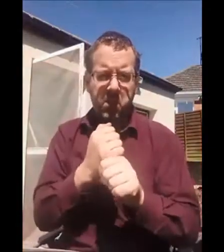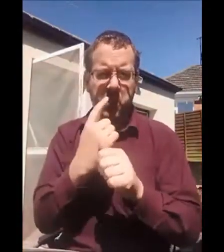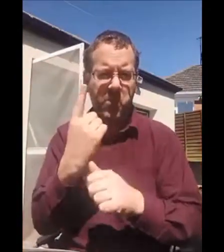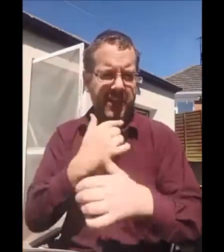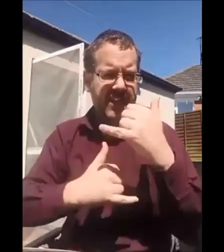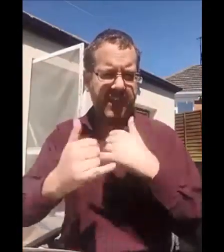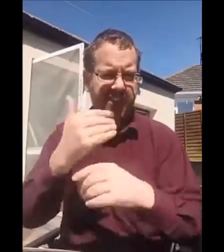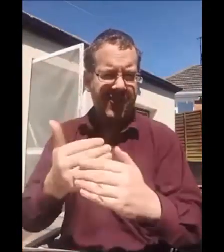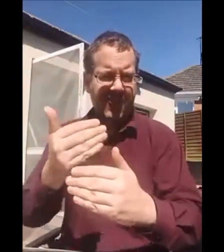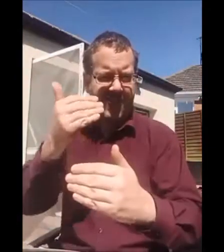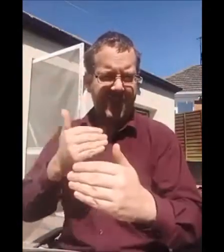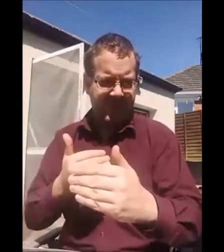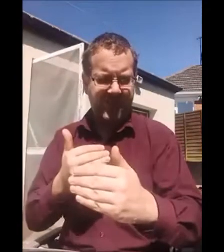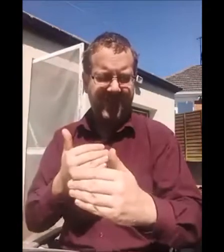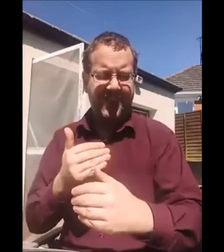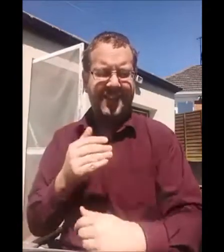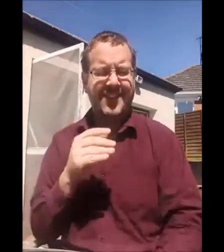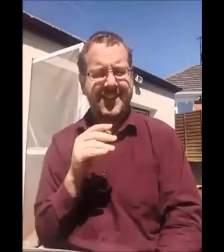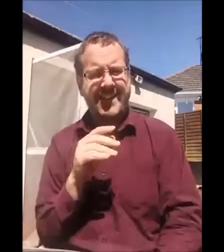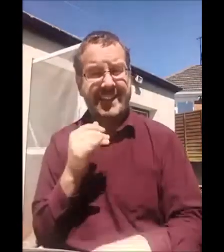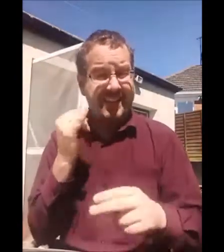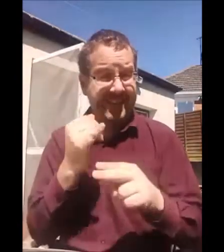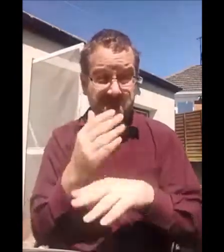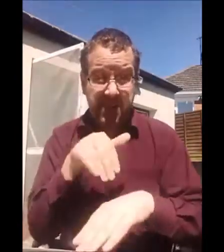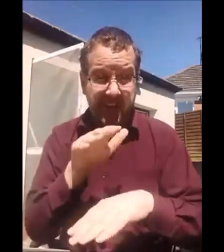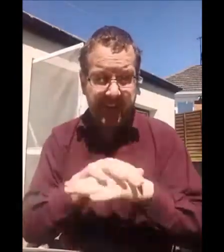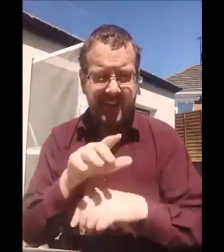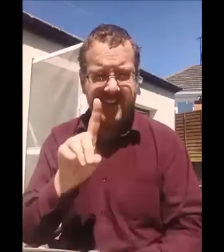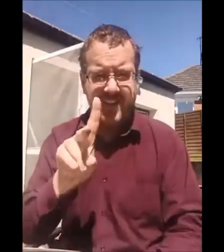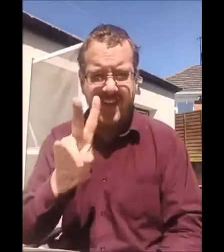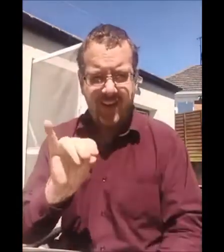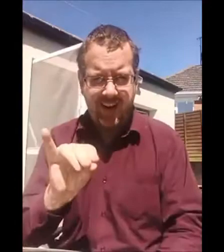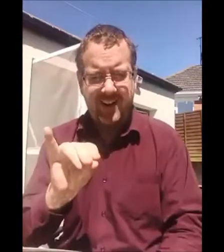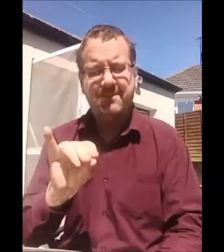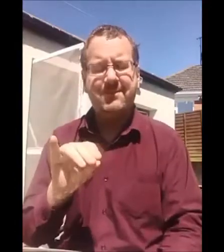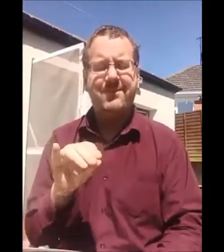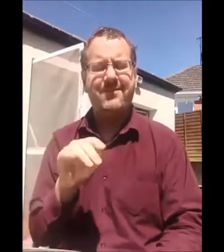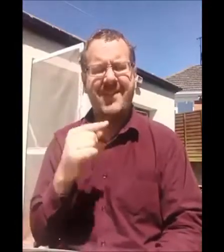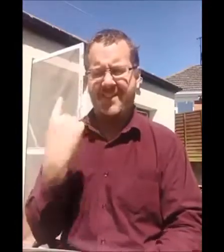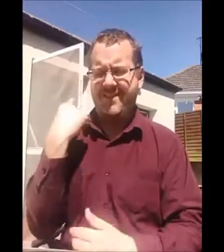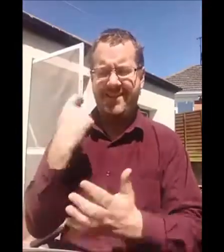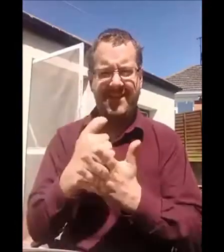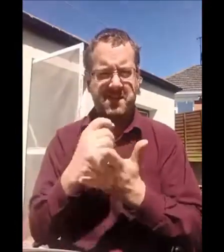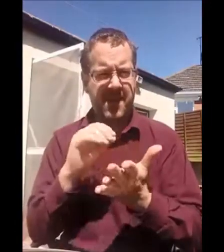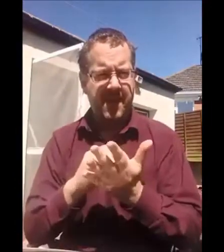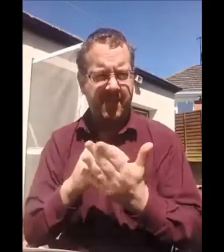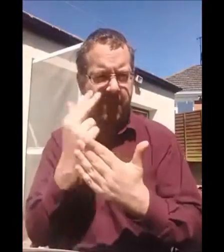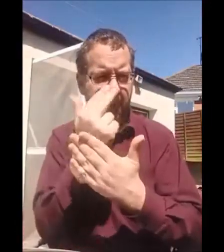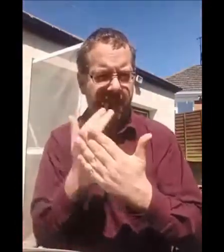I had been in the Deaf Village Ireland, and I just finished an interpreting job,